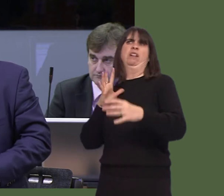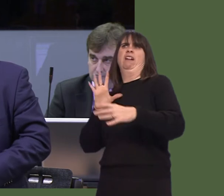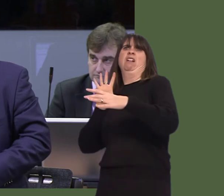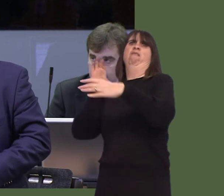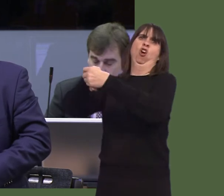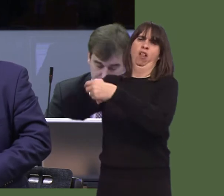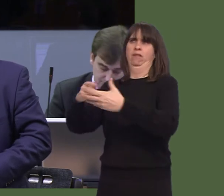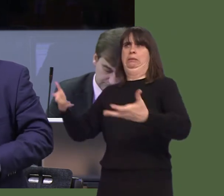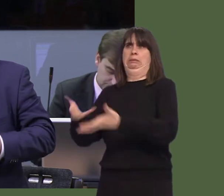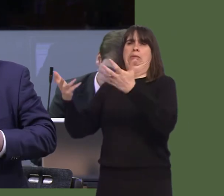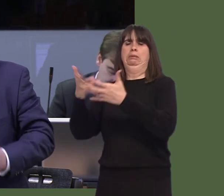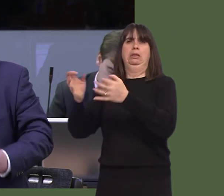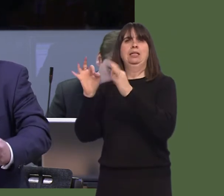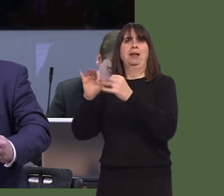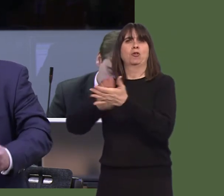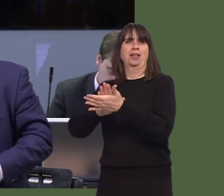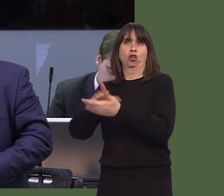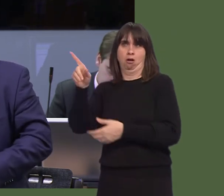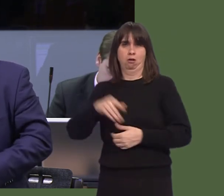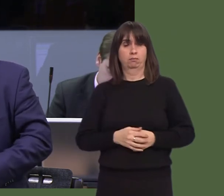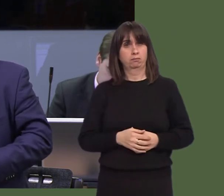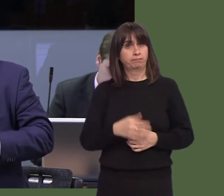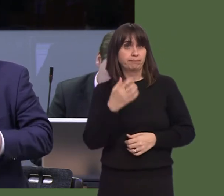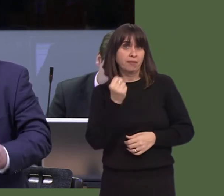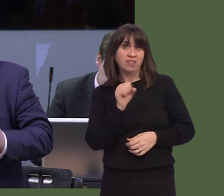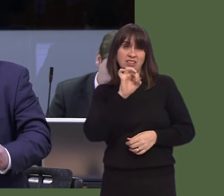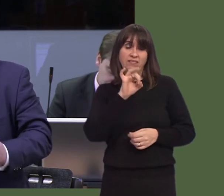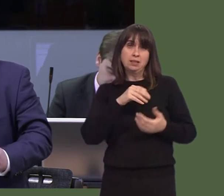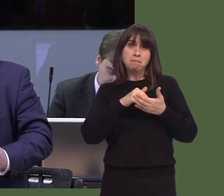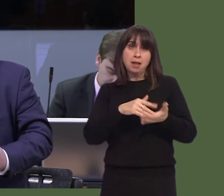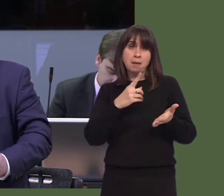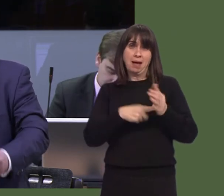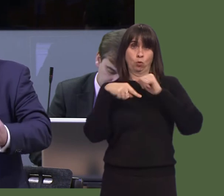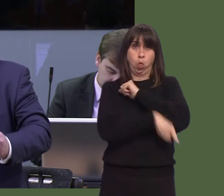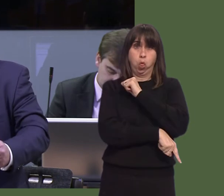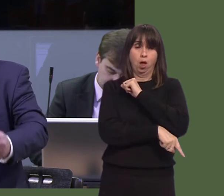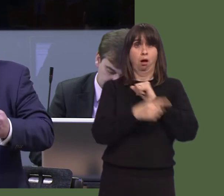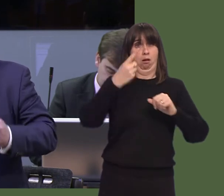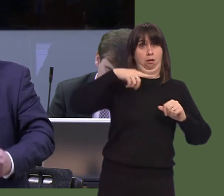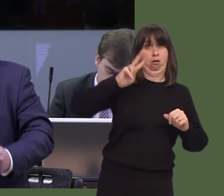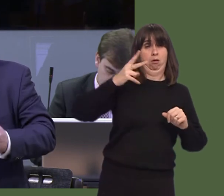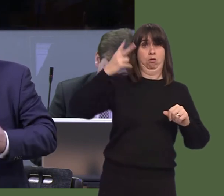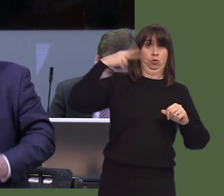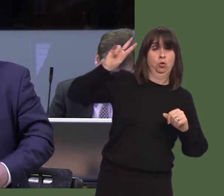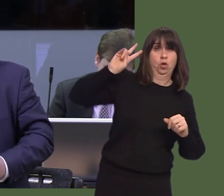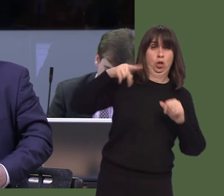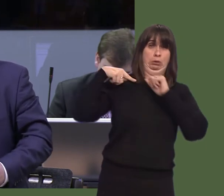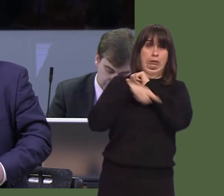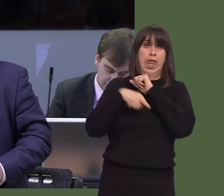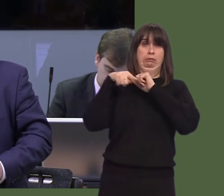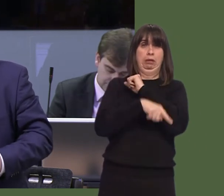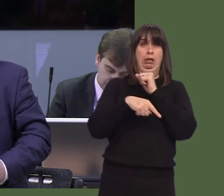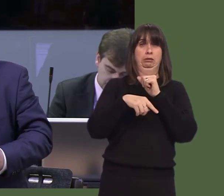Carwyn Jones AM: I'm not familiar with the case, but I will look at it and write back.